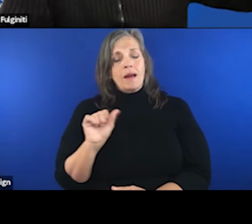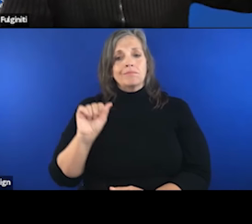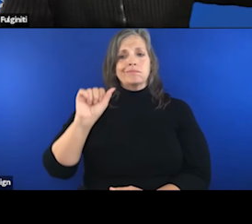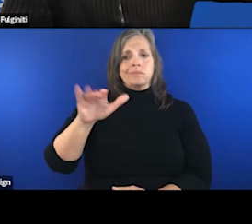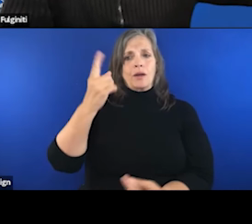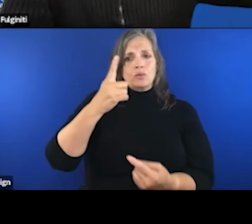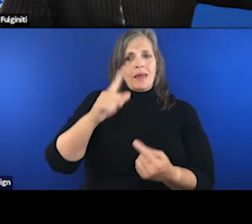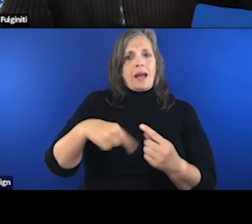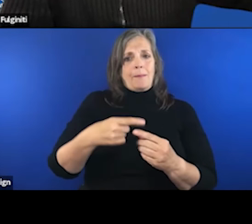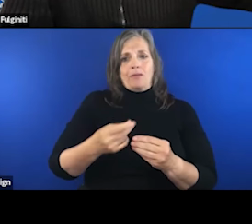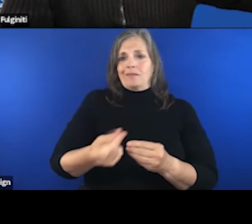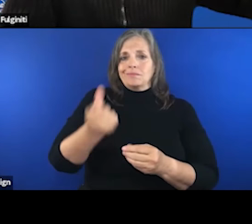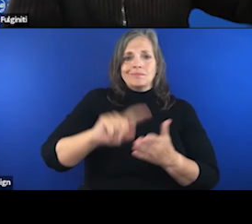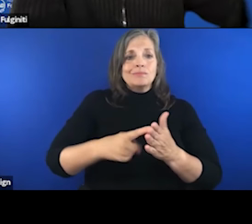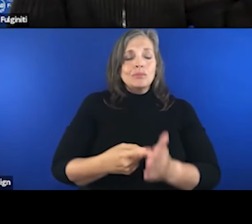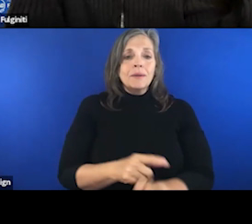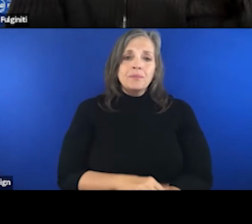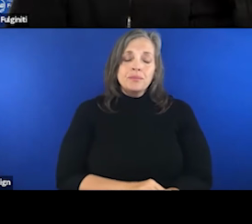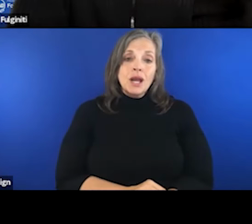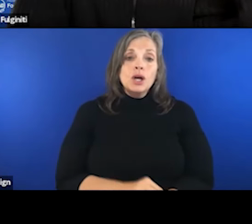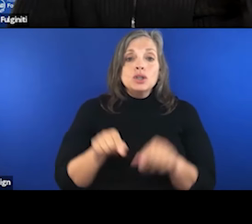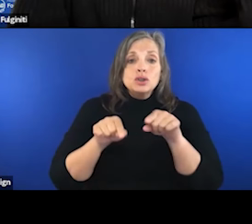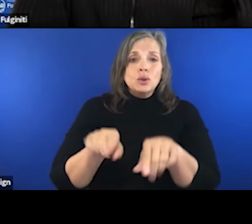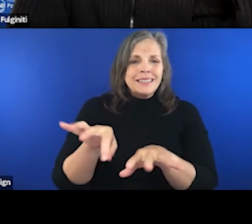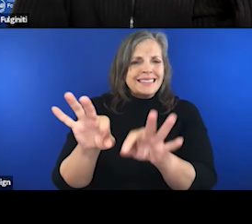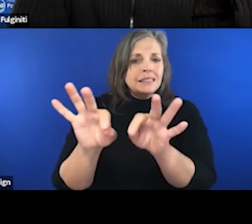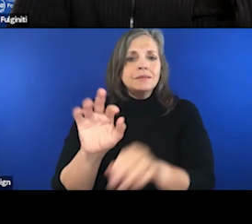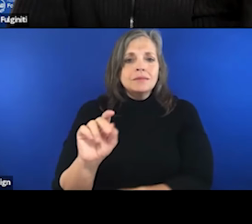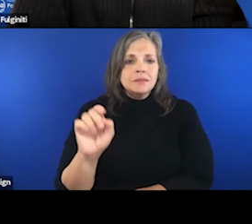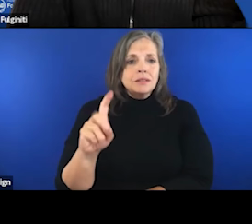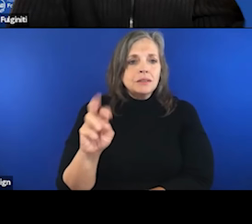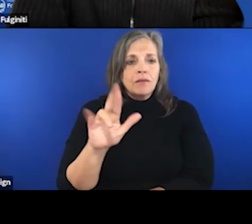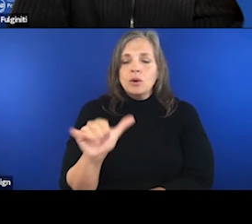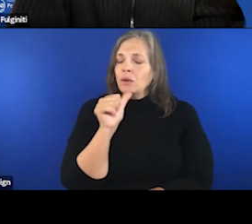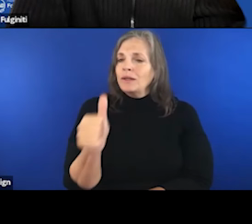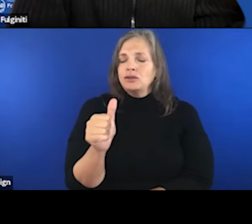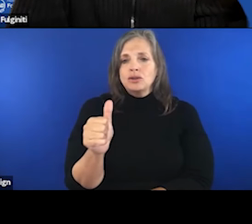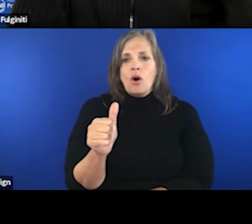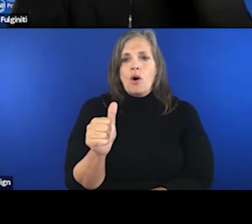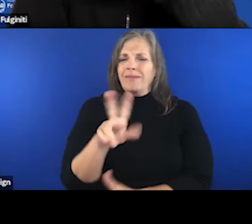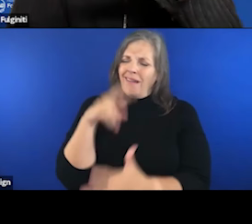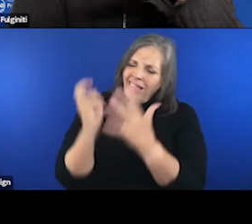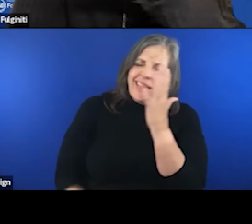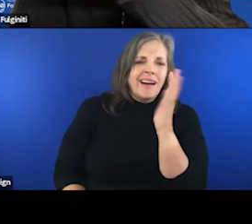go crazy in discovery but we really start nailing it in wireframing then we get the prototyping then